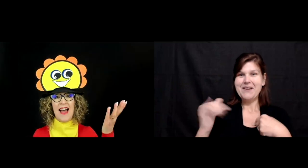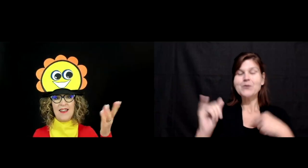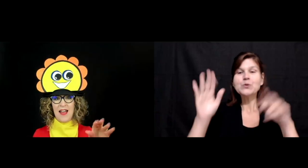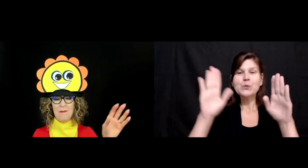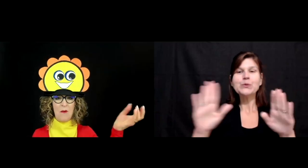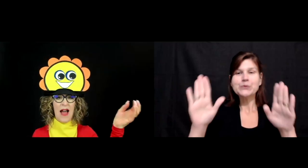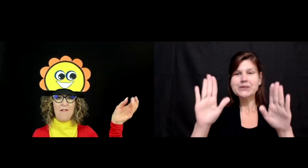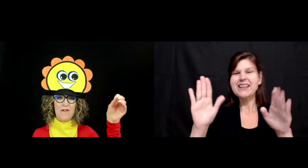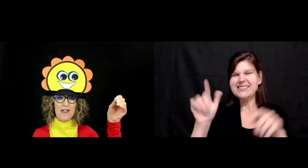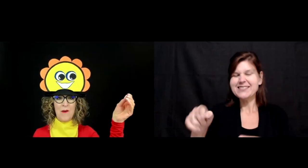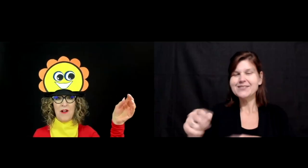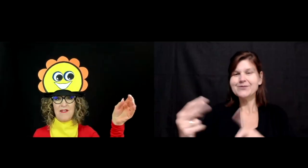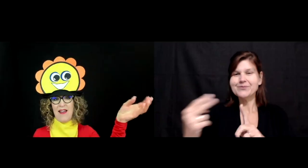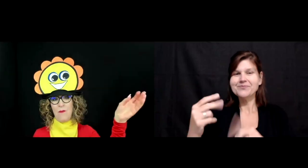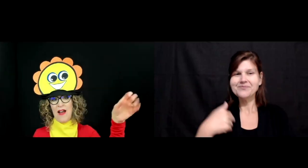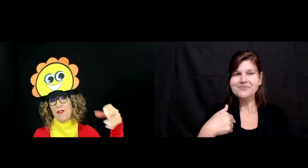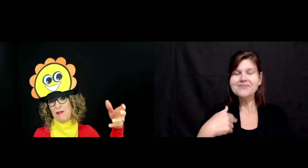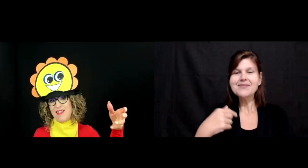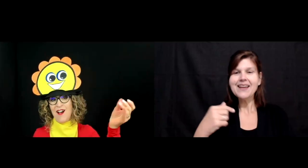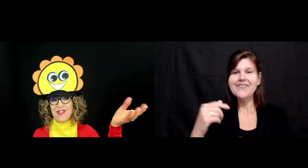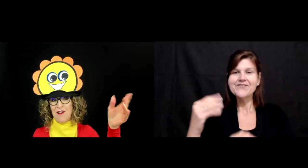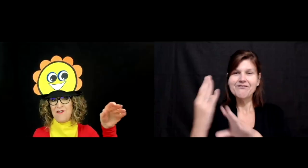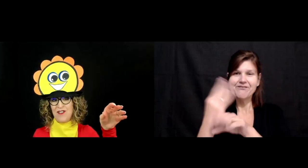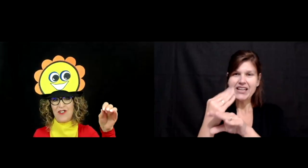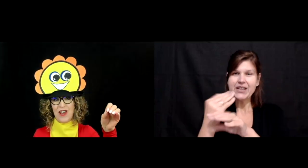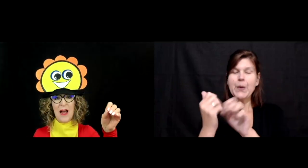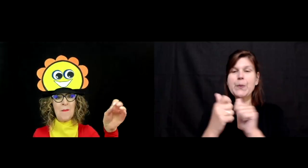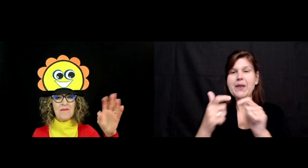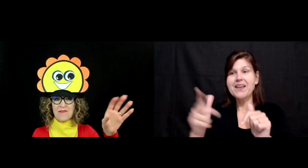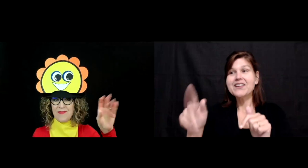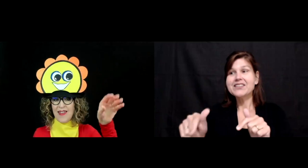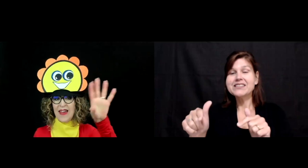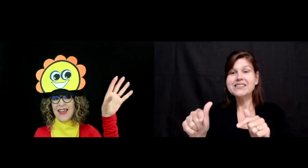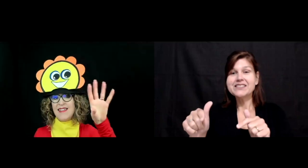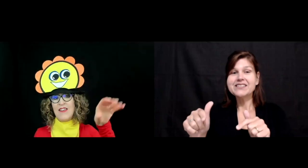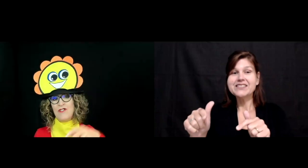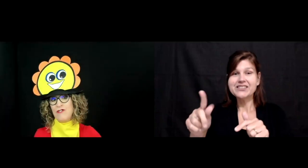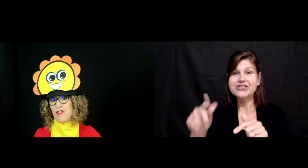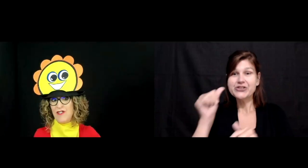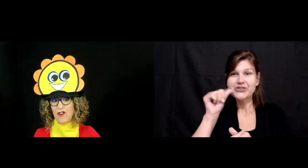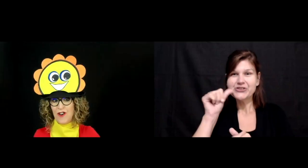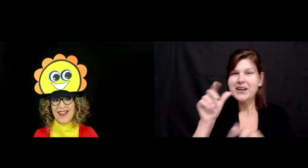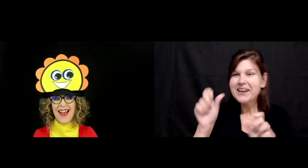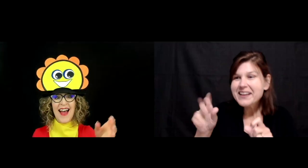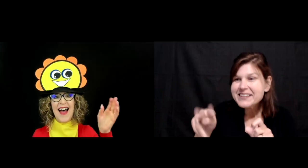And I have the video on, we start and often, she, I can see the children as they join